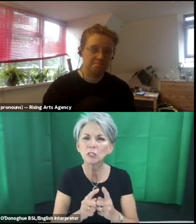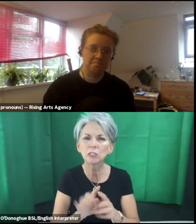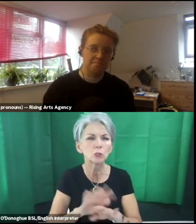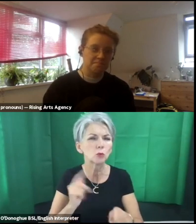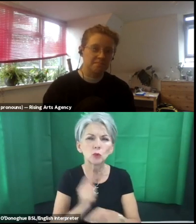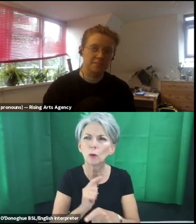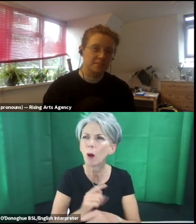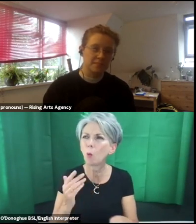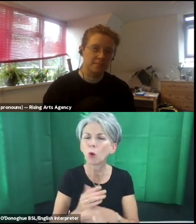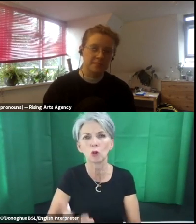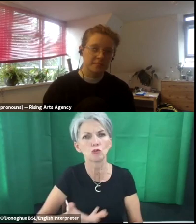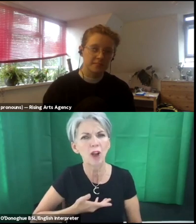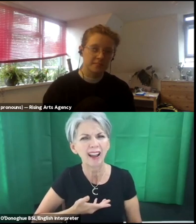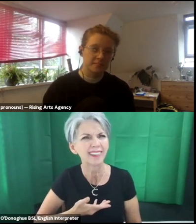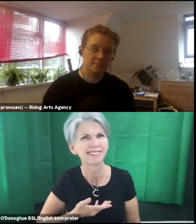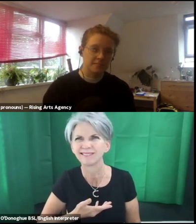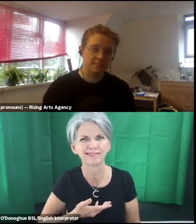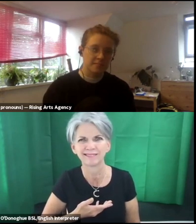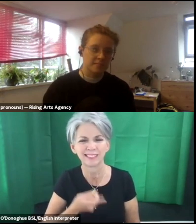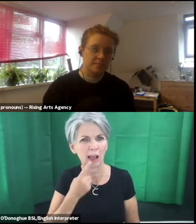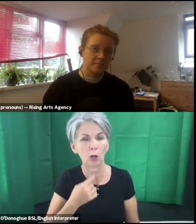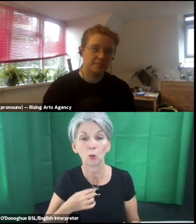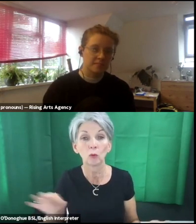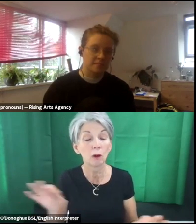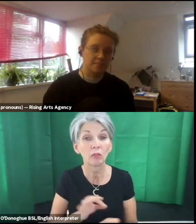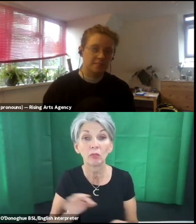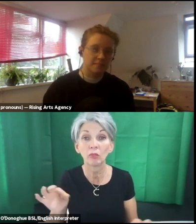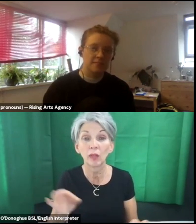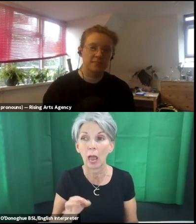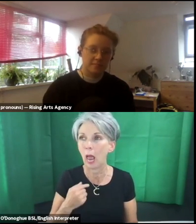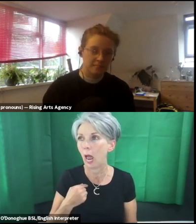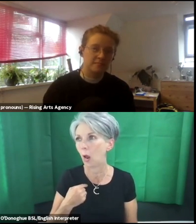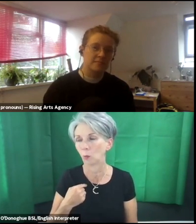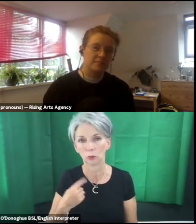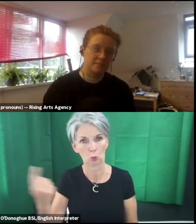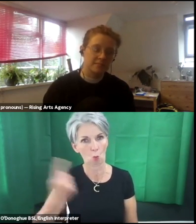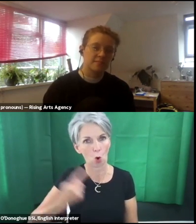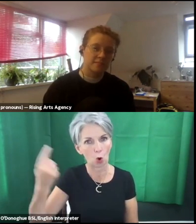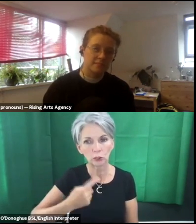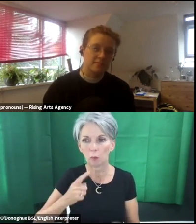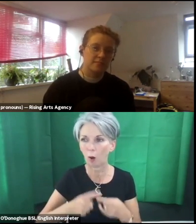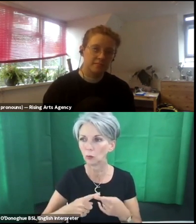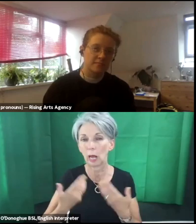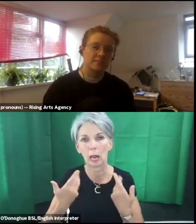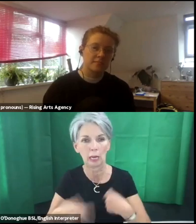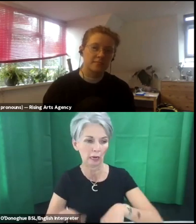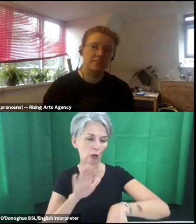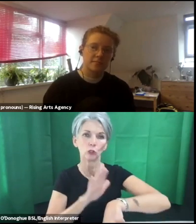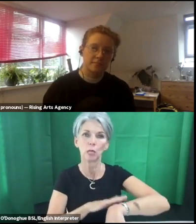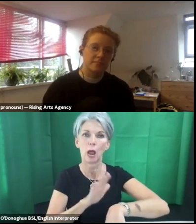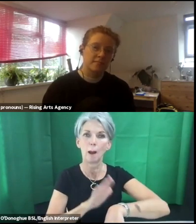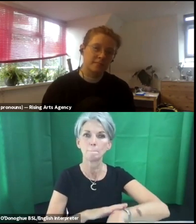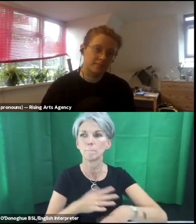I wasn't warned about leaving on time or about pay or about lots of other things.